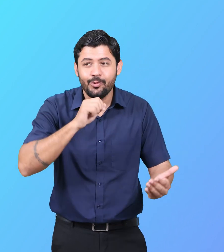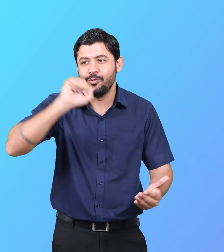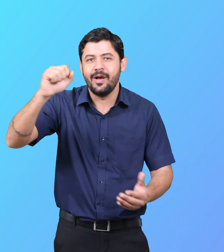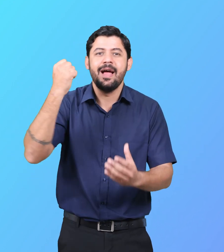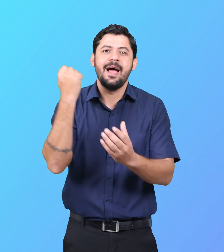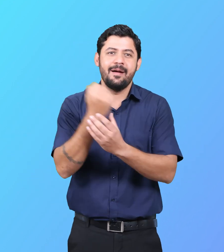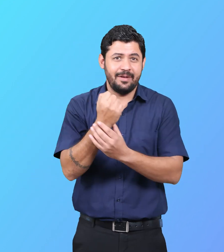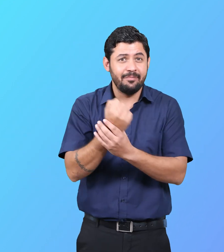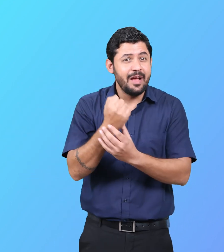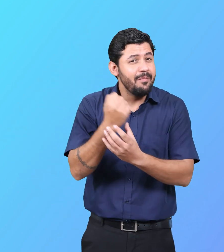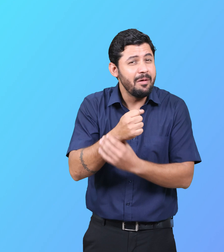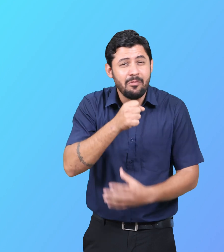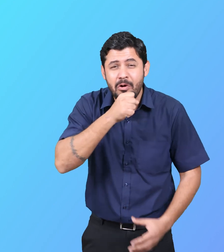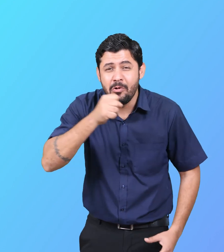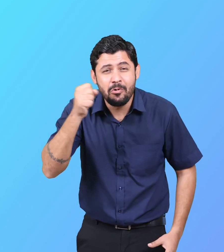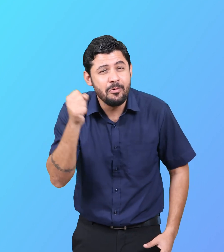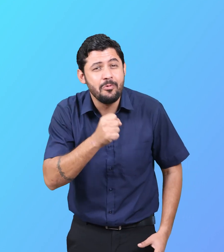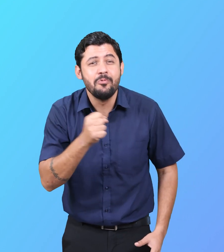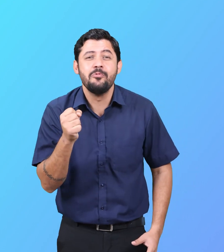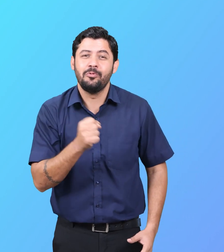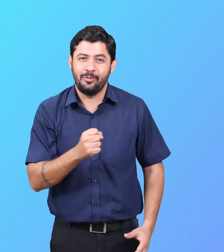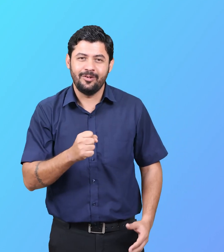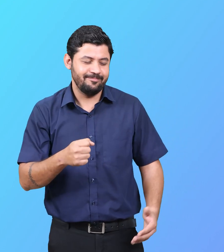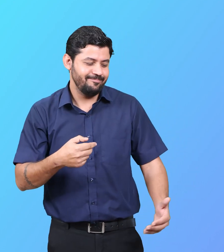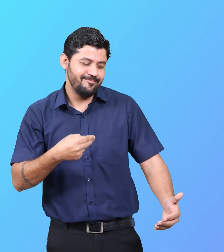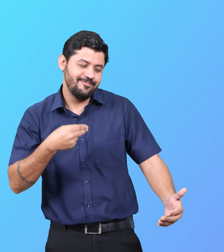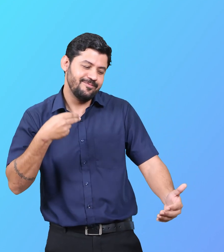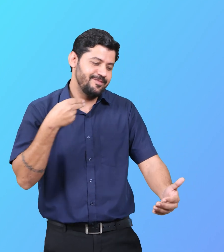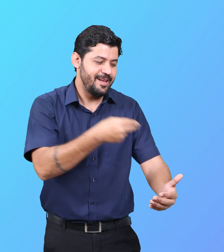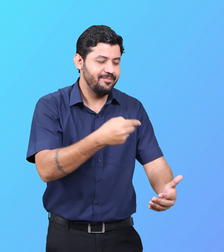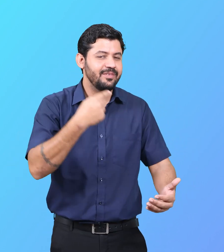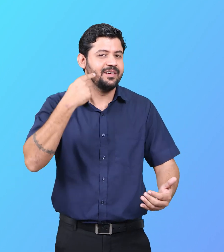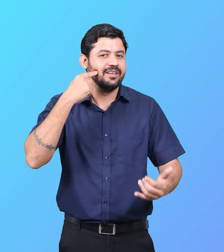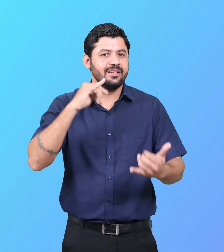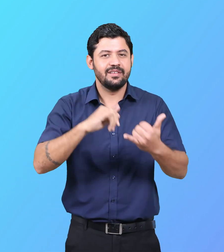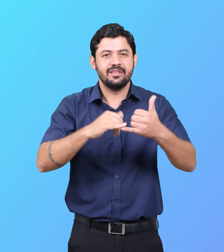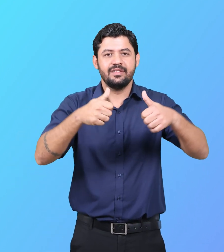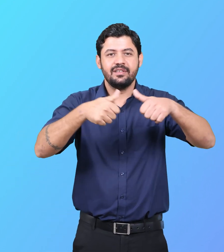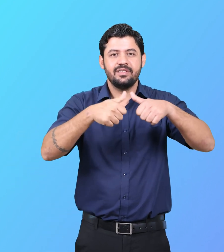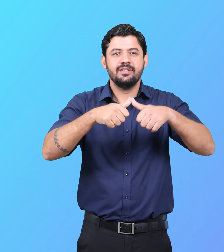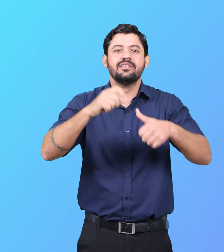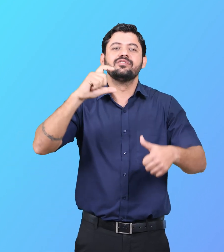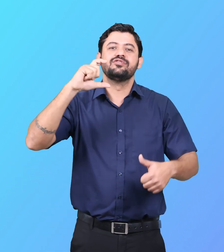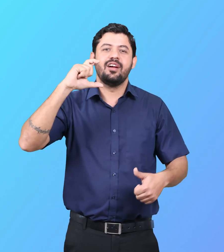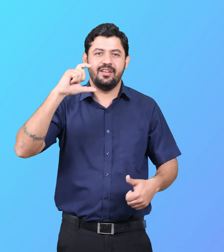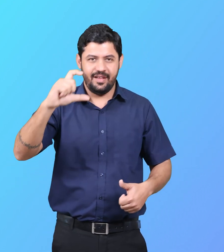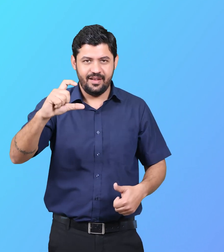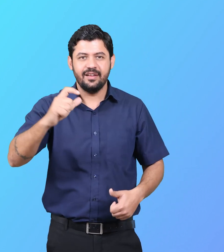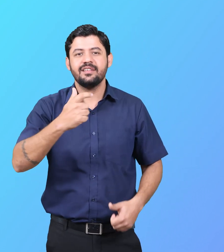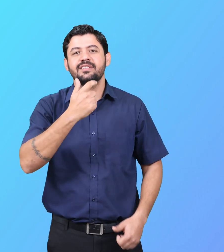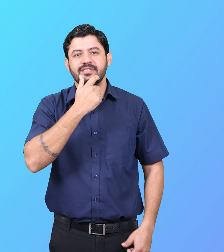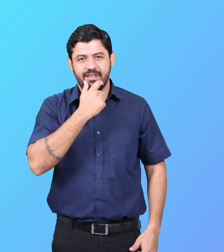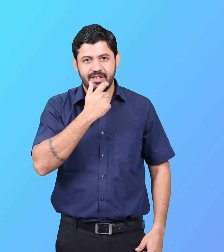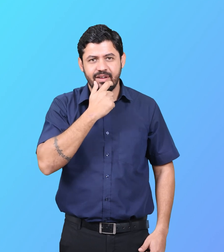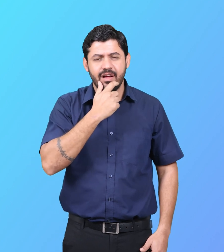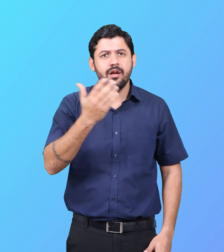Abraham named his son Isaac.